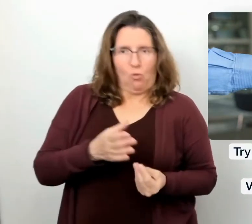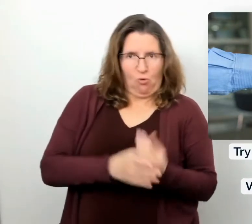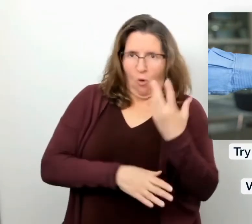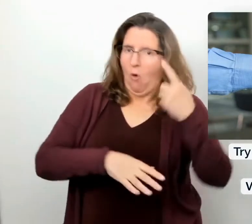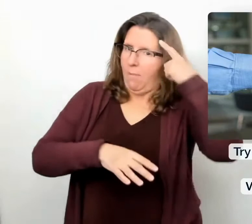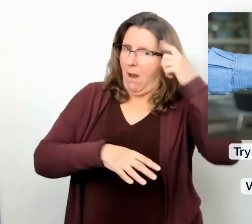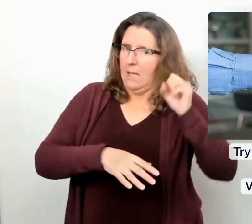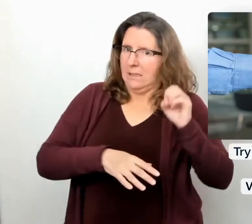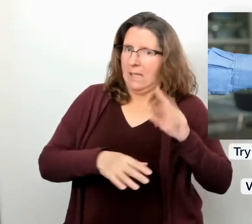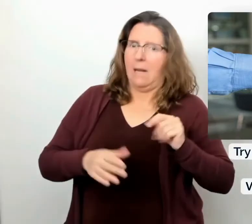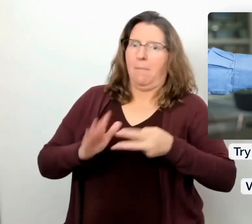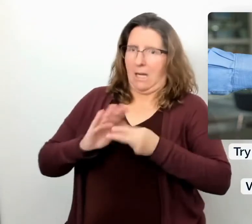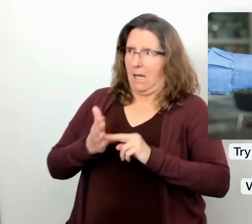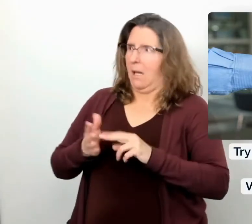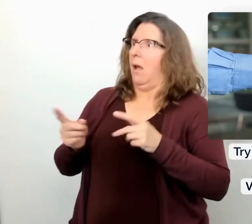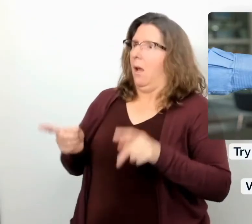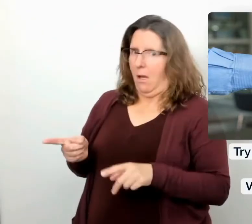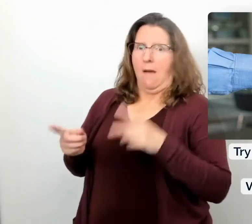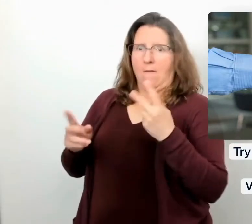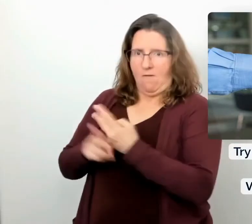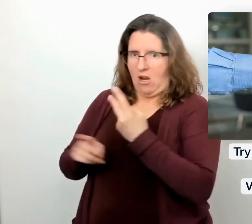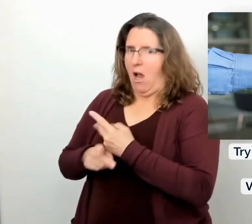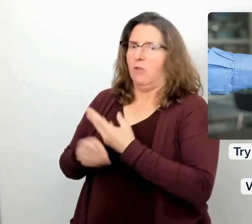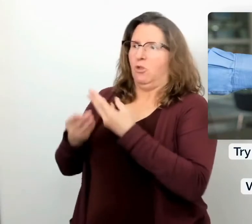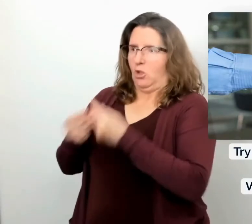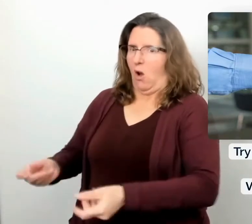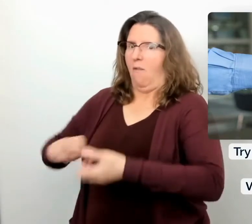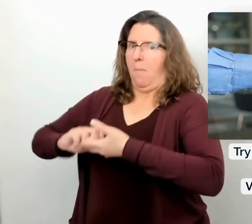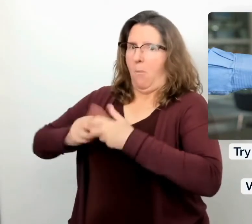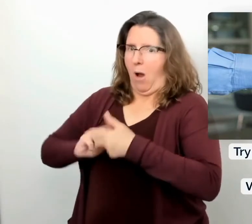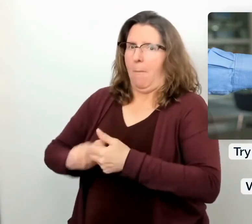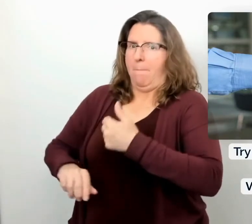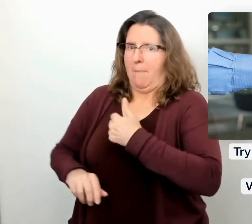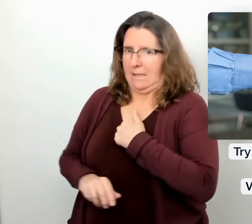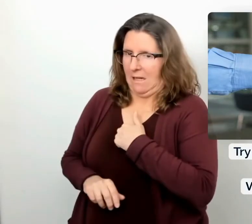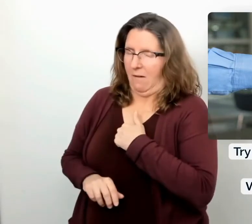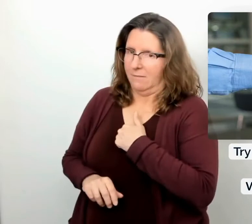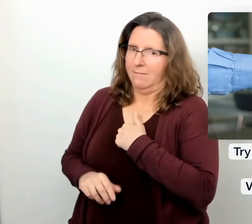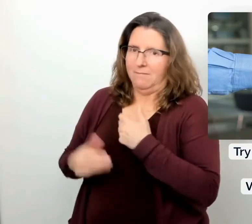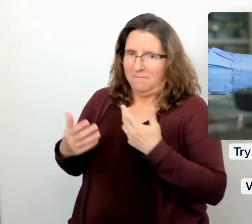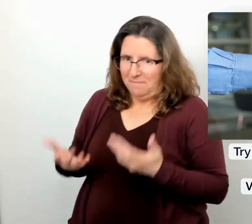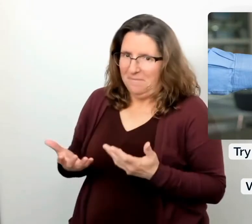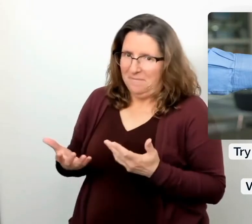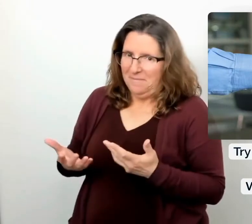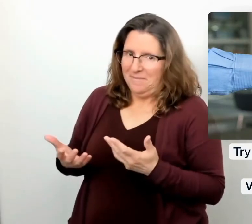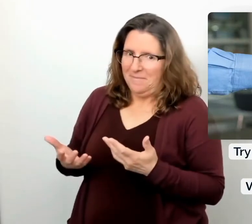That was my growth mindset - how to solve that problem of inadequate resources.